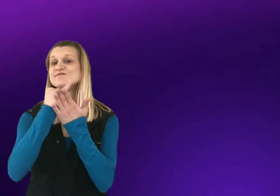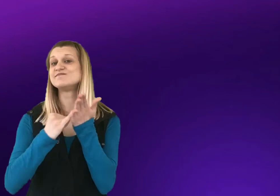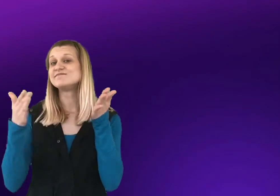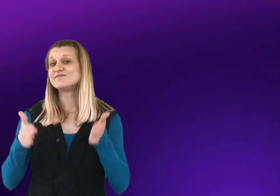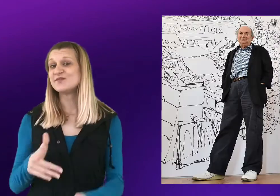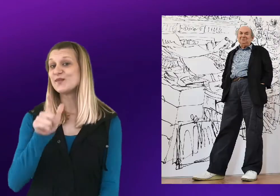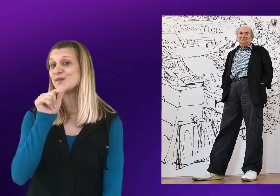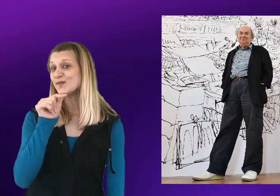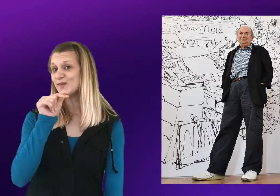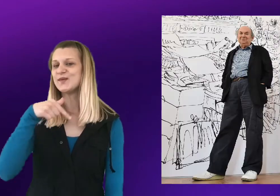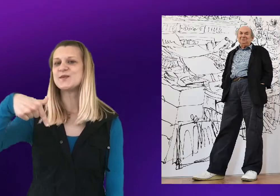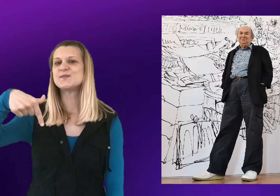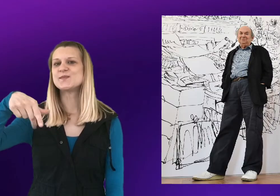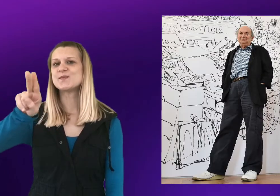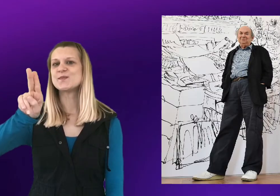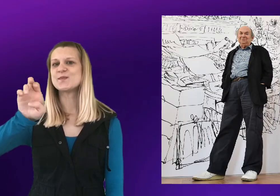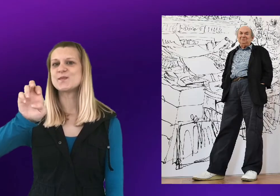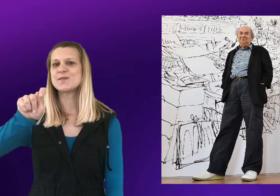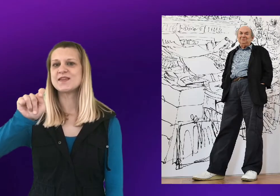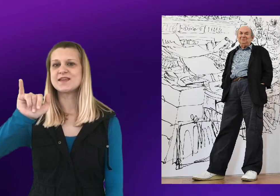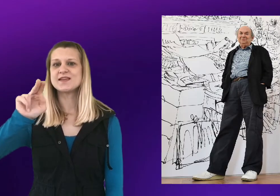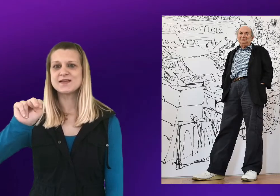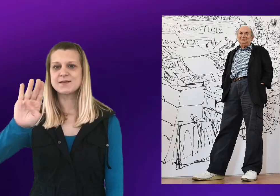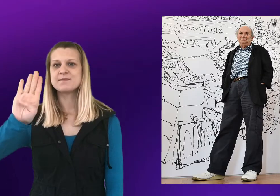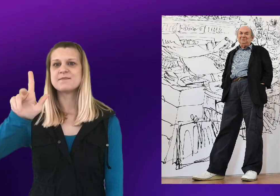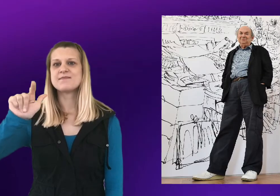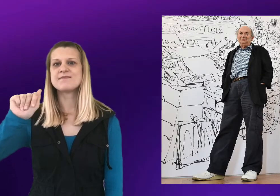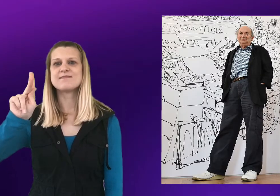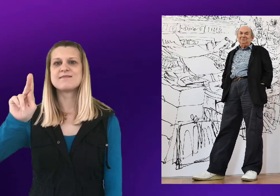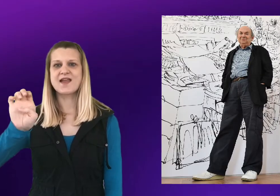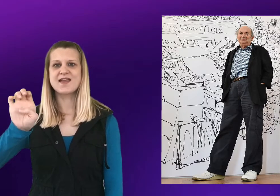Who is the illustrator of the book? His name is Quentin Blake.